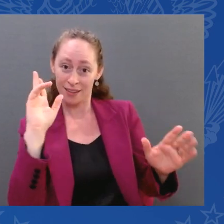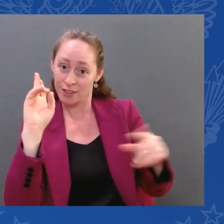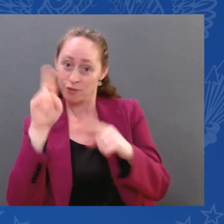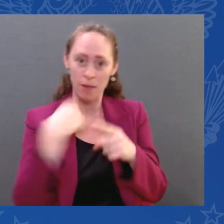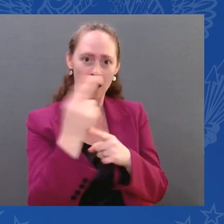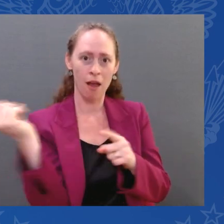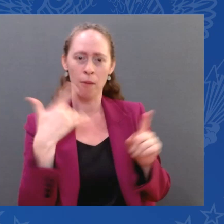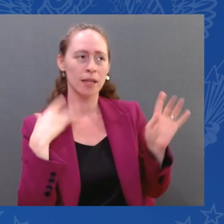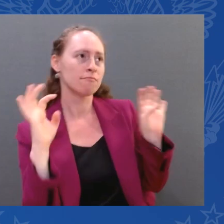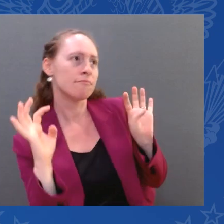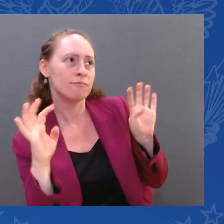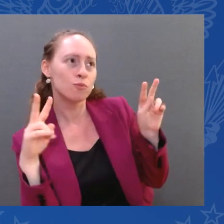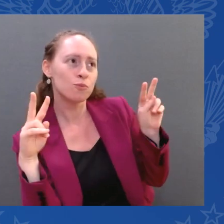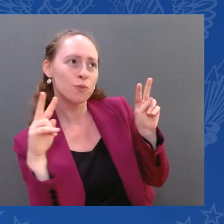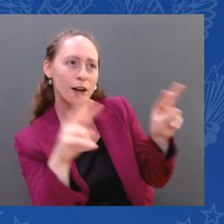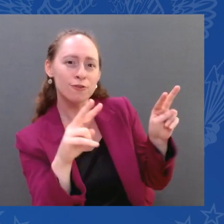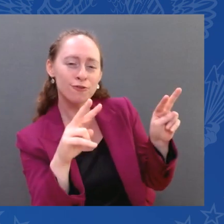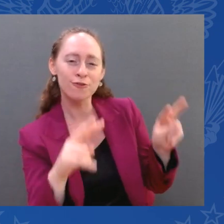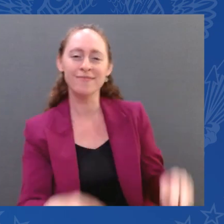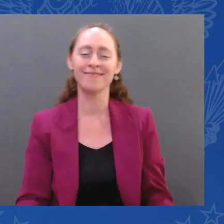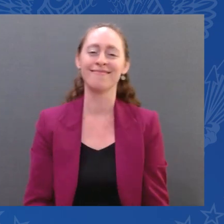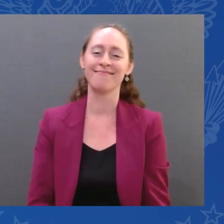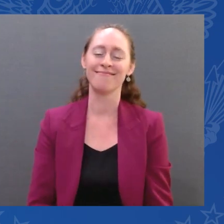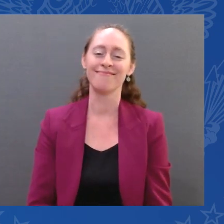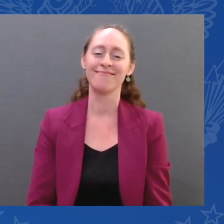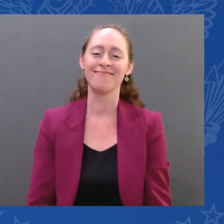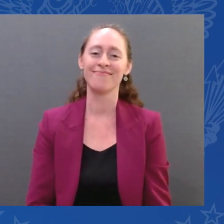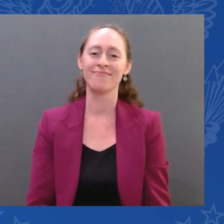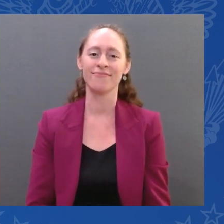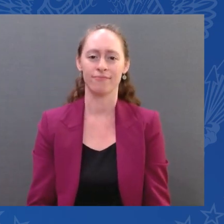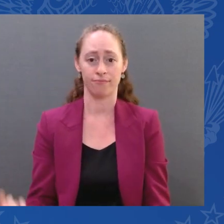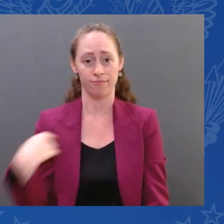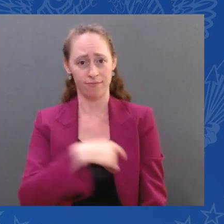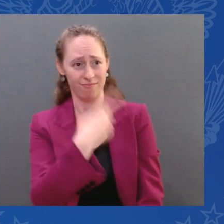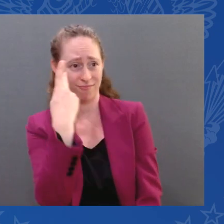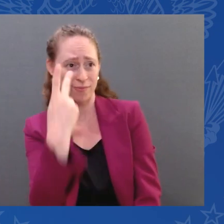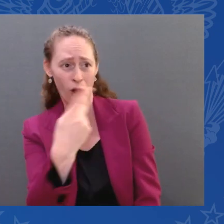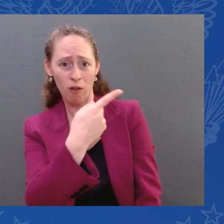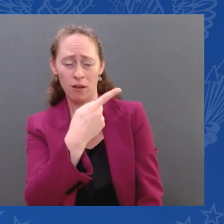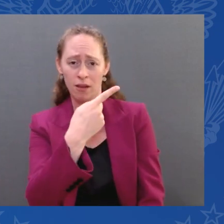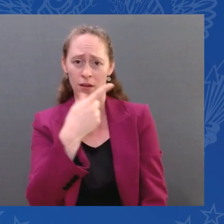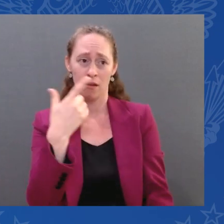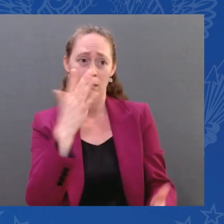unmatched power and determination, grace and daring. A trailblazer and a role model.